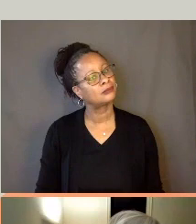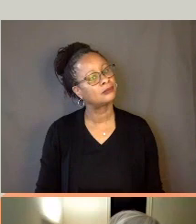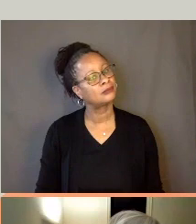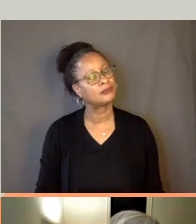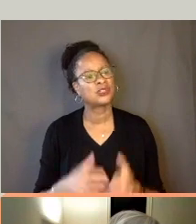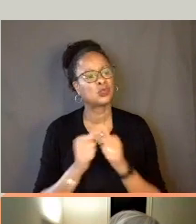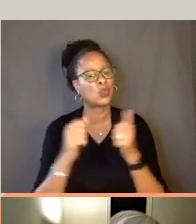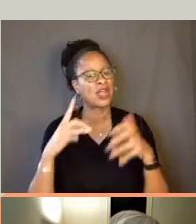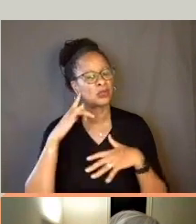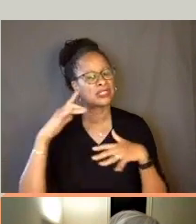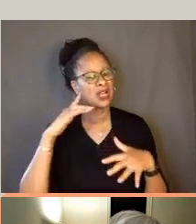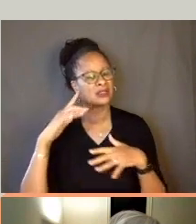I think we're missing audio.